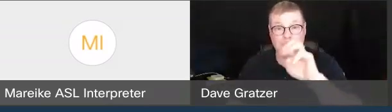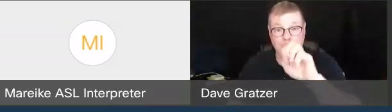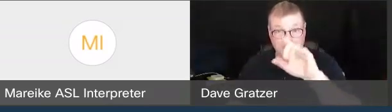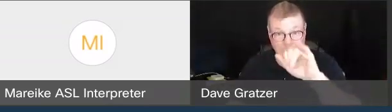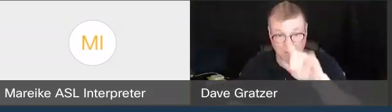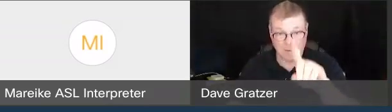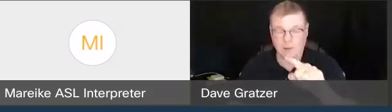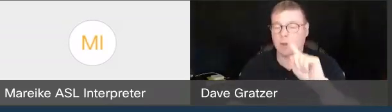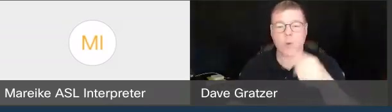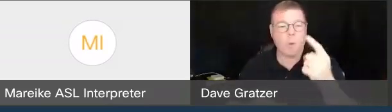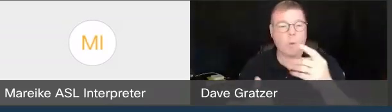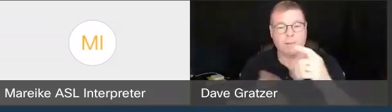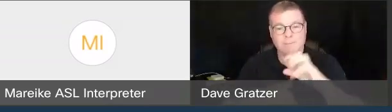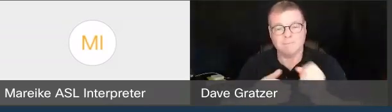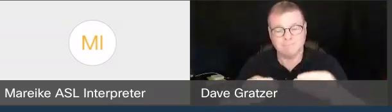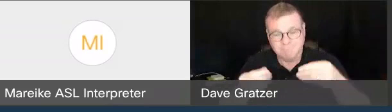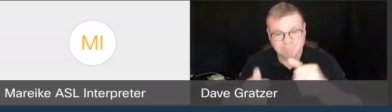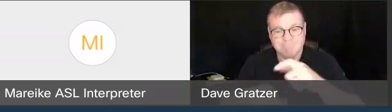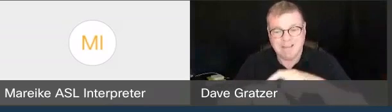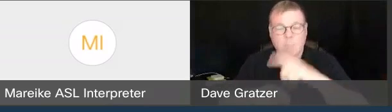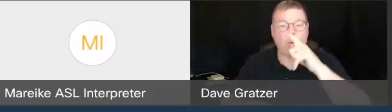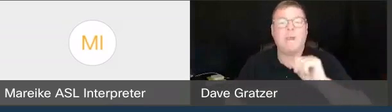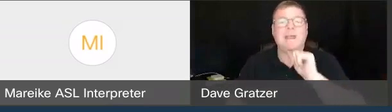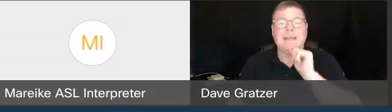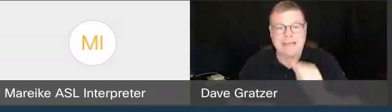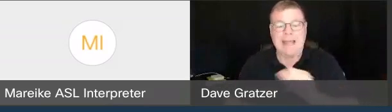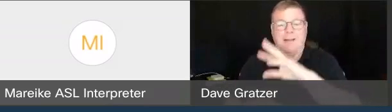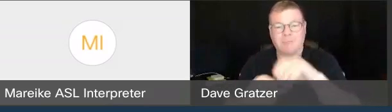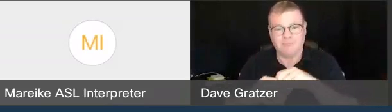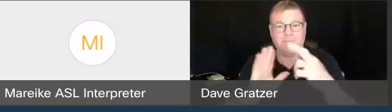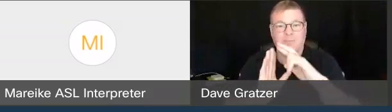can only spend so much time trying to engage folks who are not Medicaid enrolled, which is a